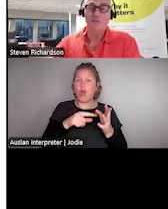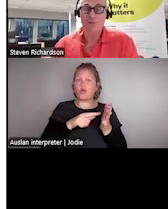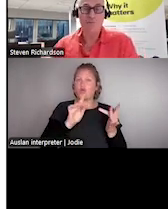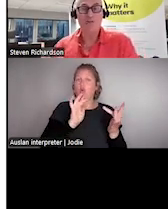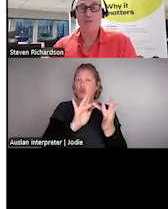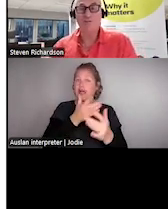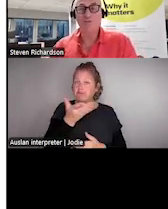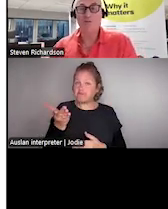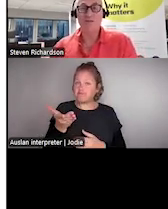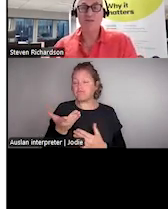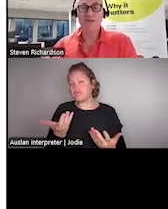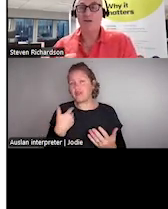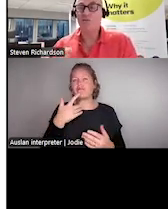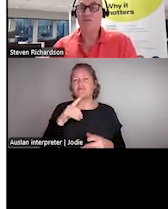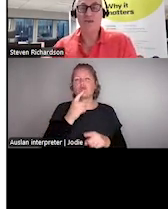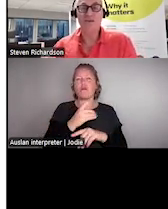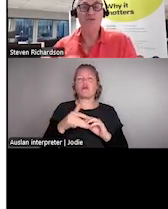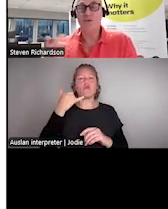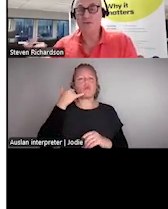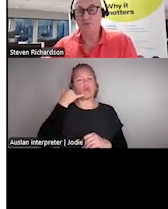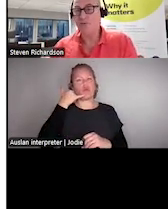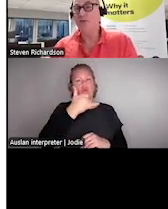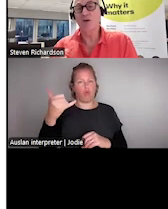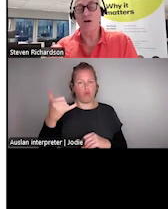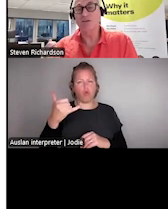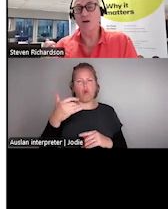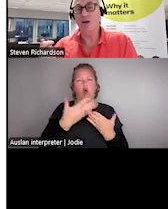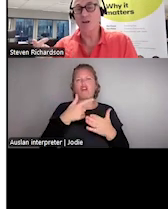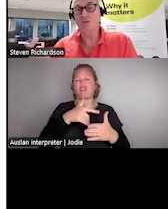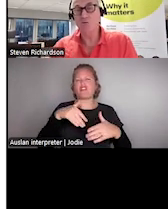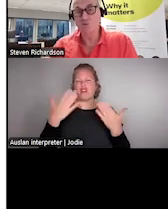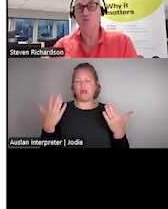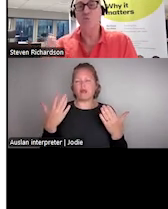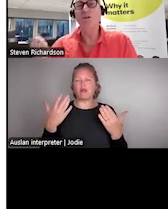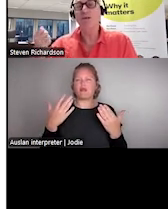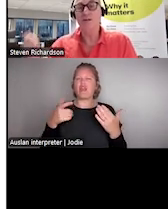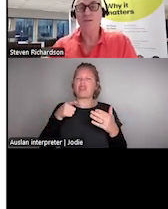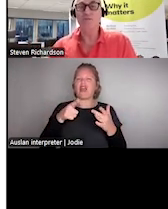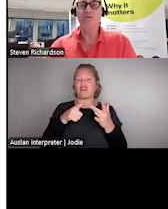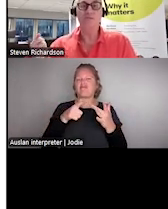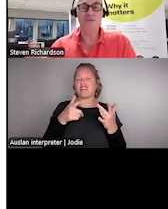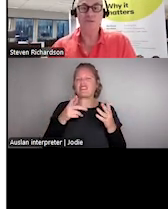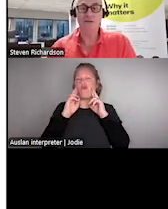I've already mentioned telephone contact on the day is a very highly usual element of Giving